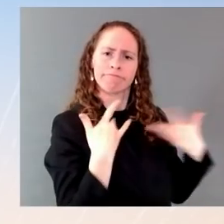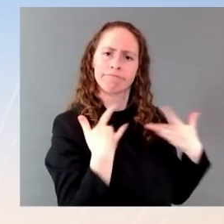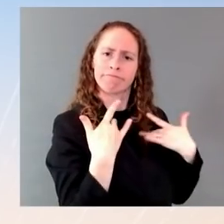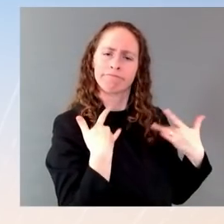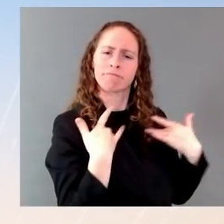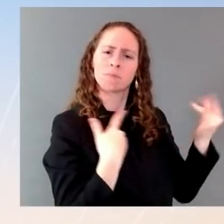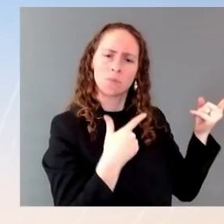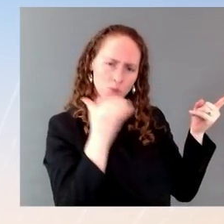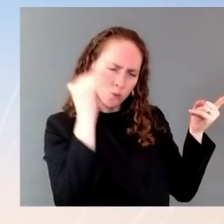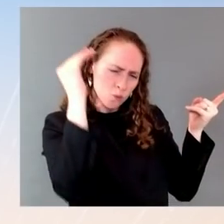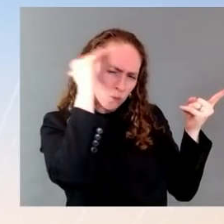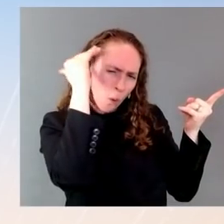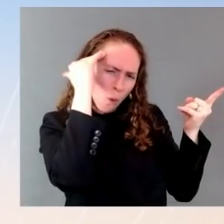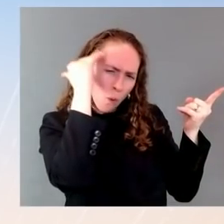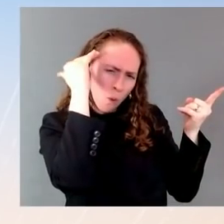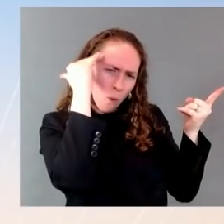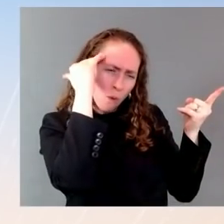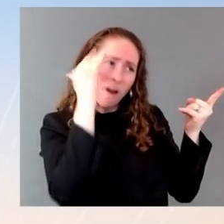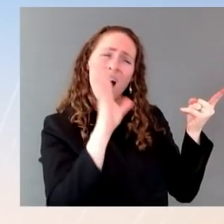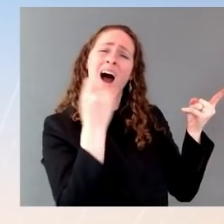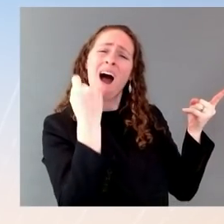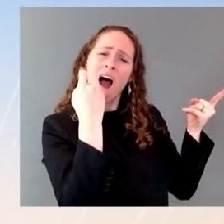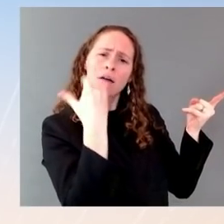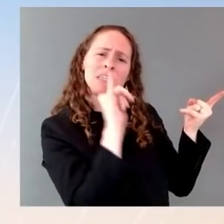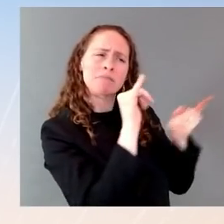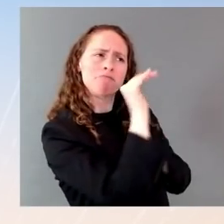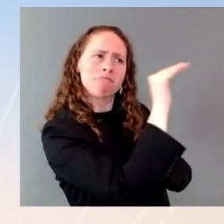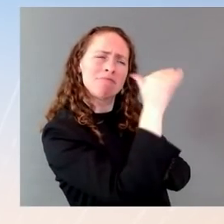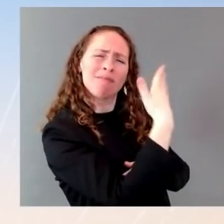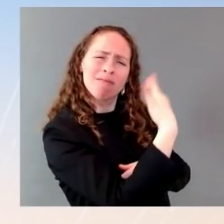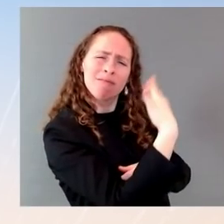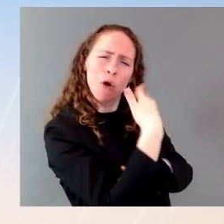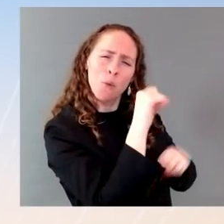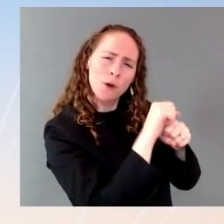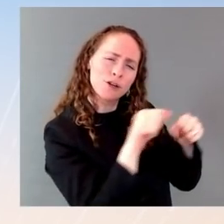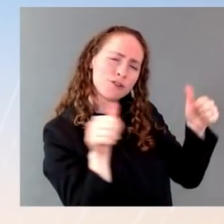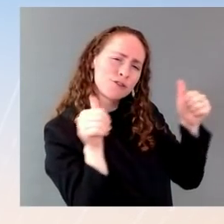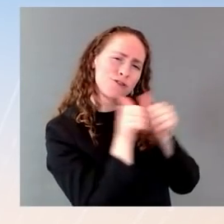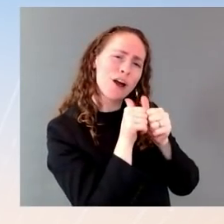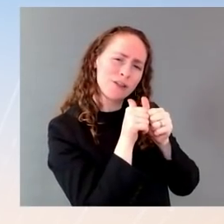as Jake Sullivan just outlined, was on Ukraine and our concerns about the military buildup on the border